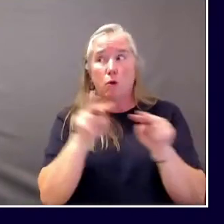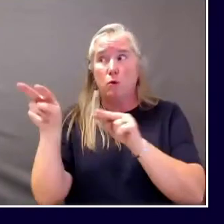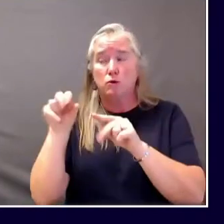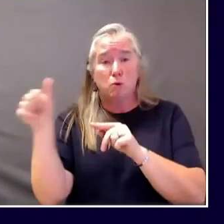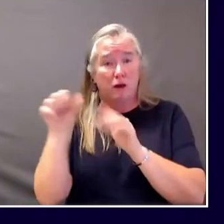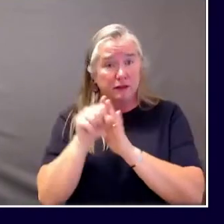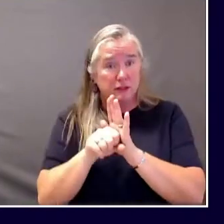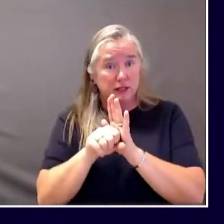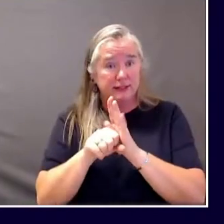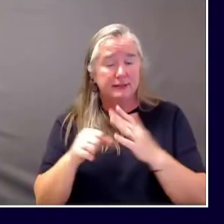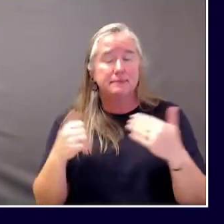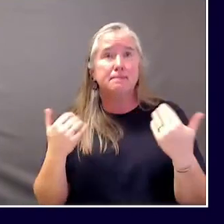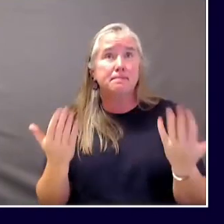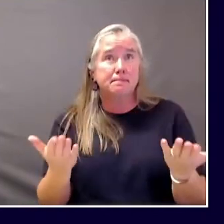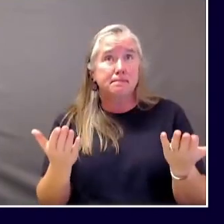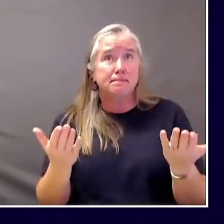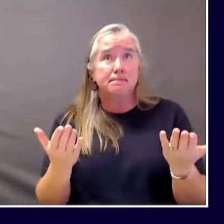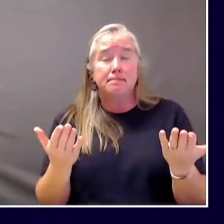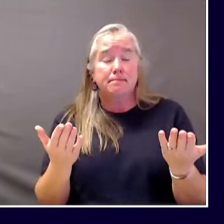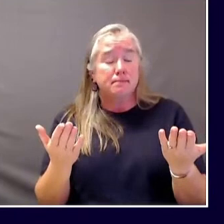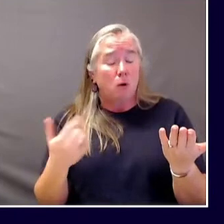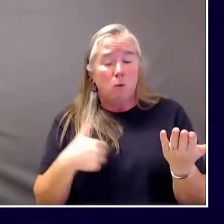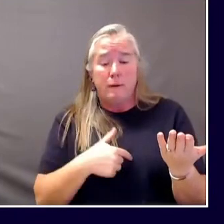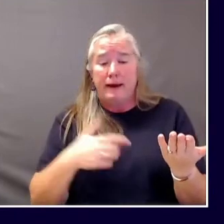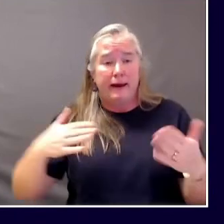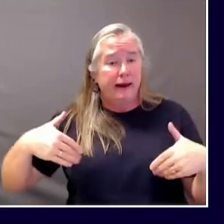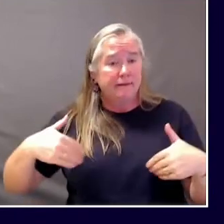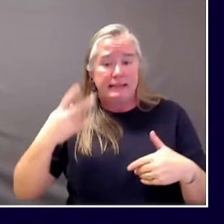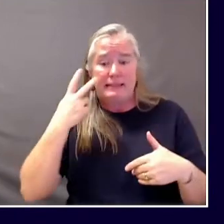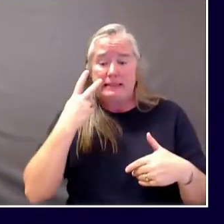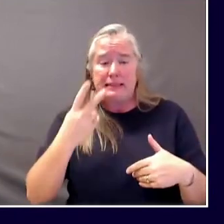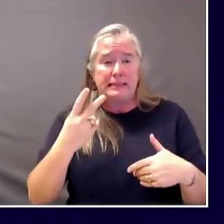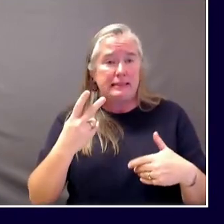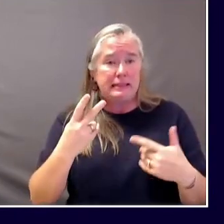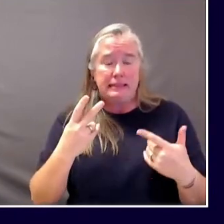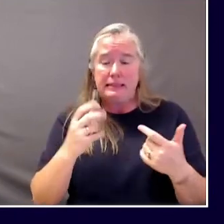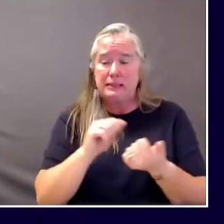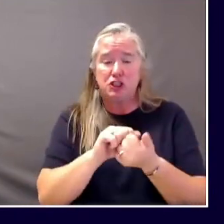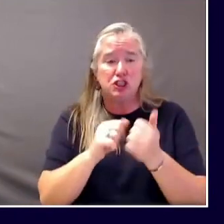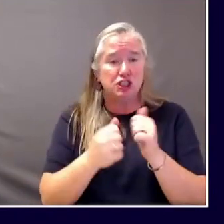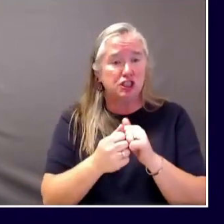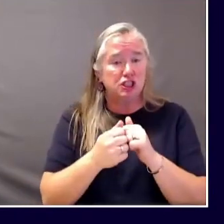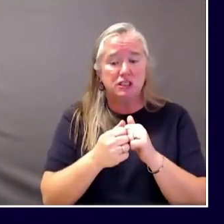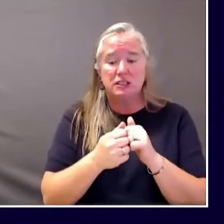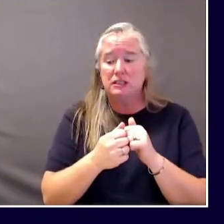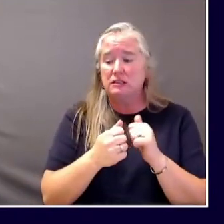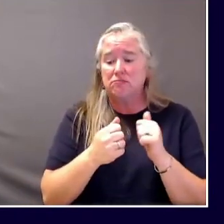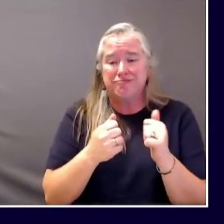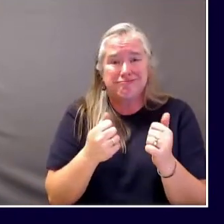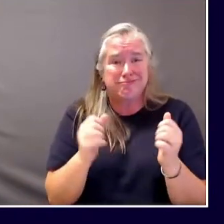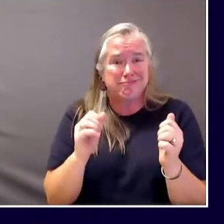that we haven't seen changes in